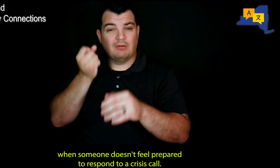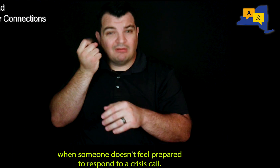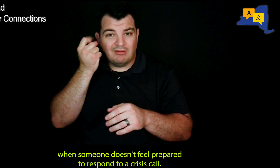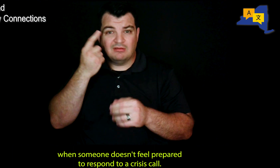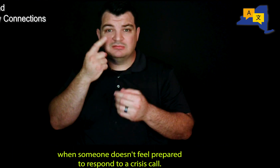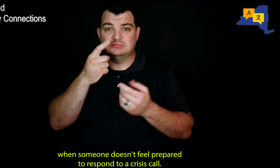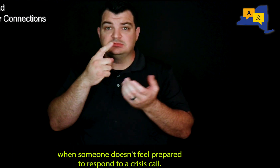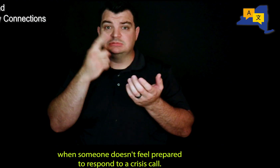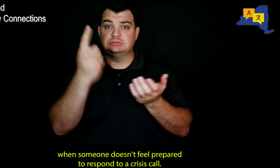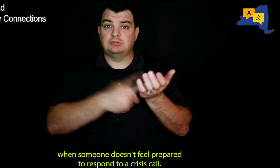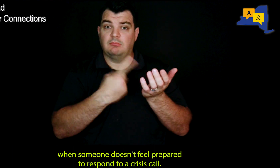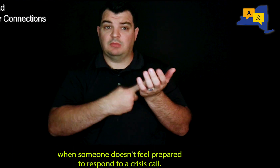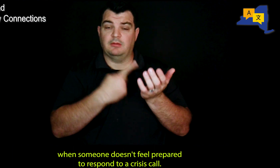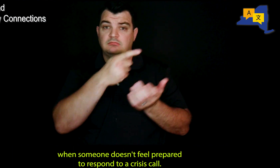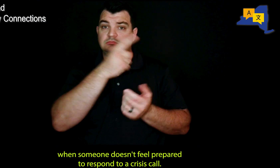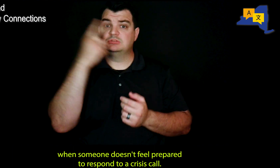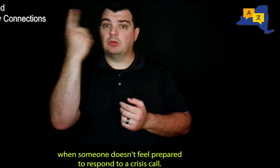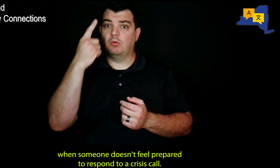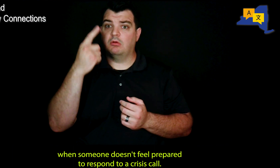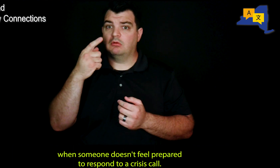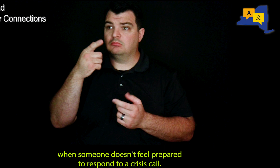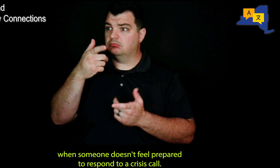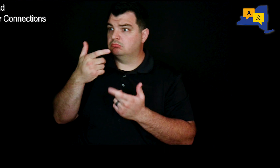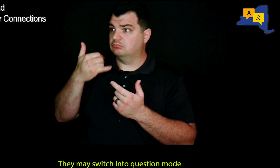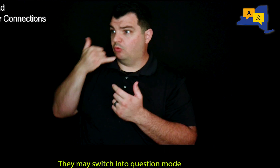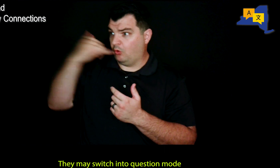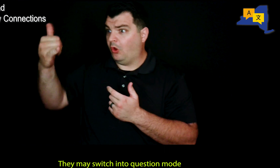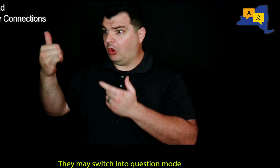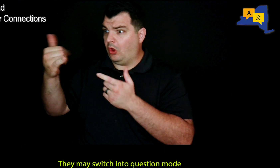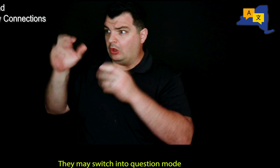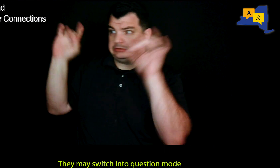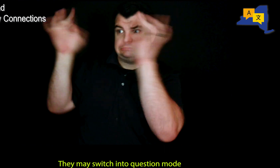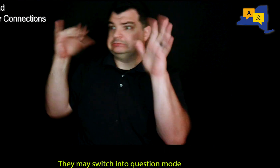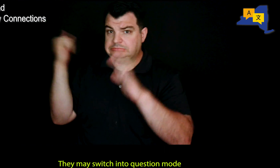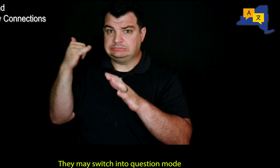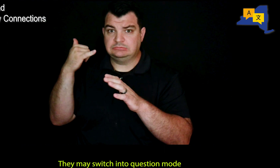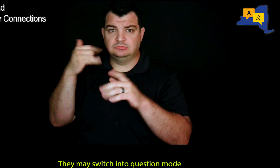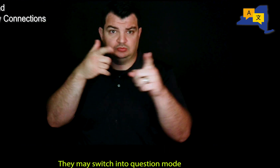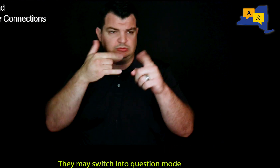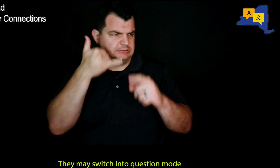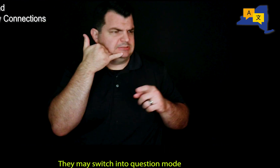when someone doesn't feel prepared to respond to a crisis call. They may switch into question mode